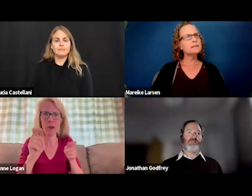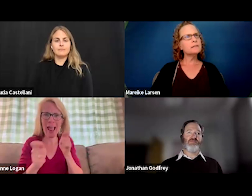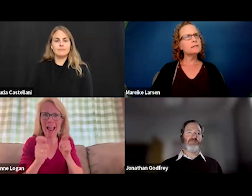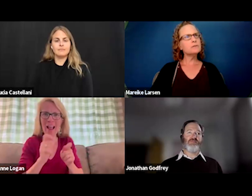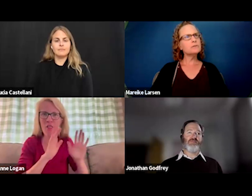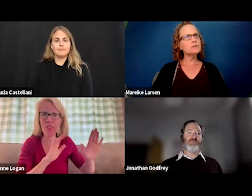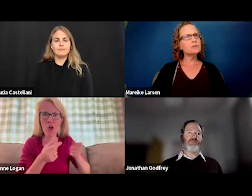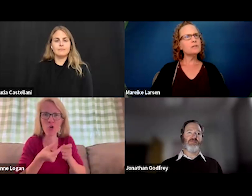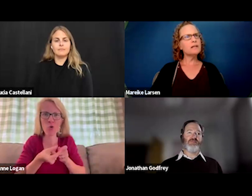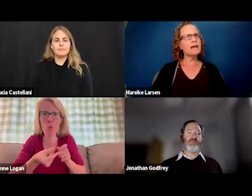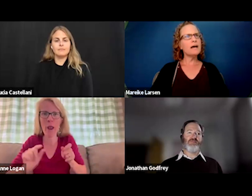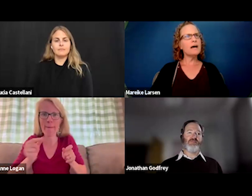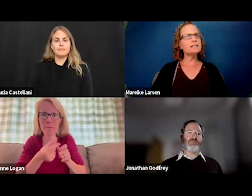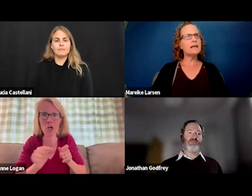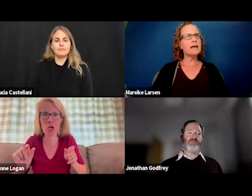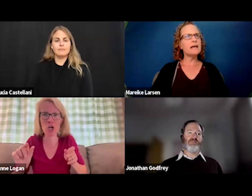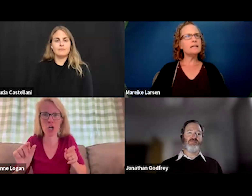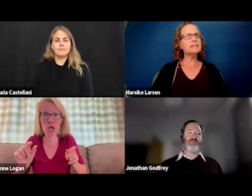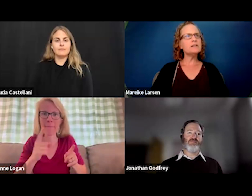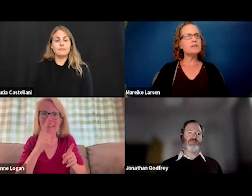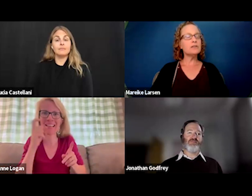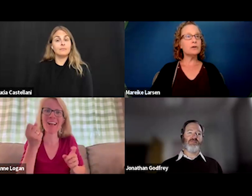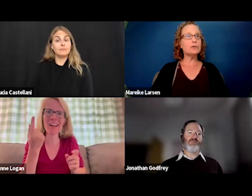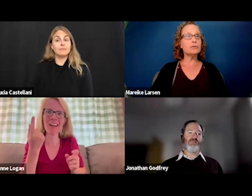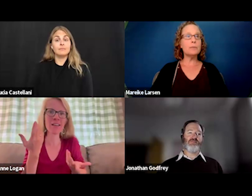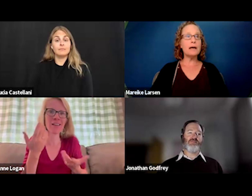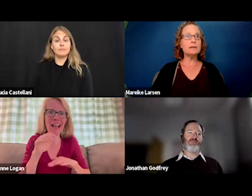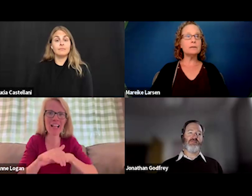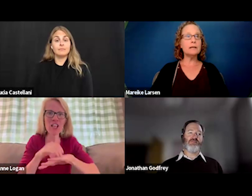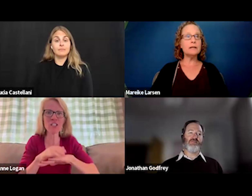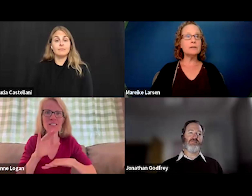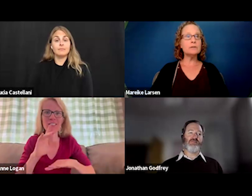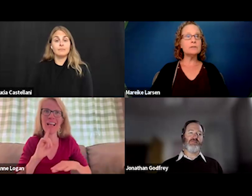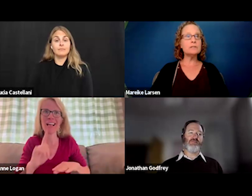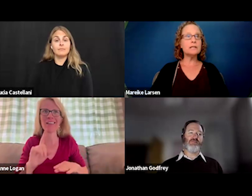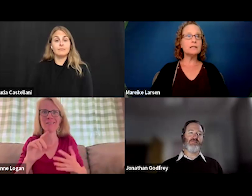I see that students are using AI to edit their grammatical errors.